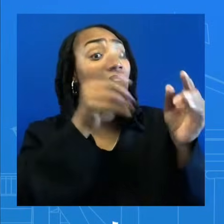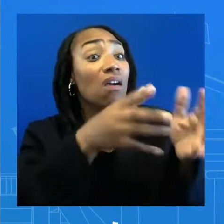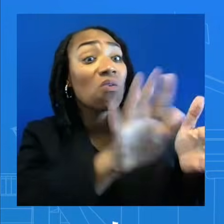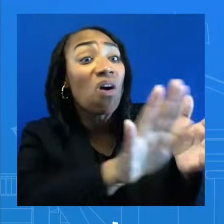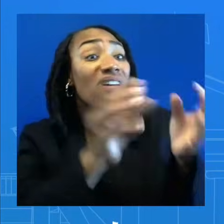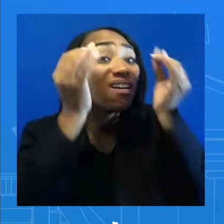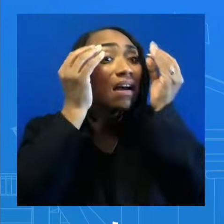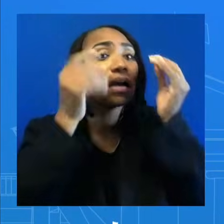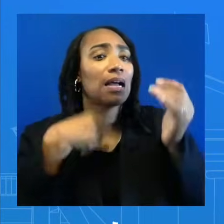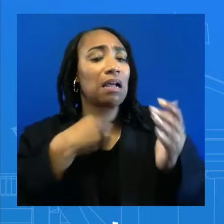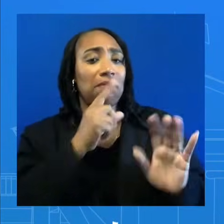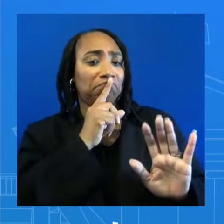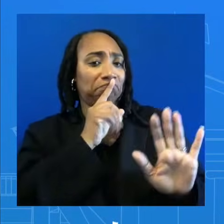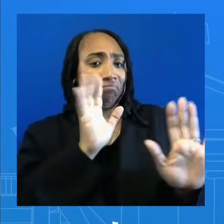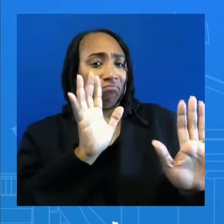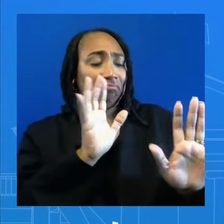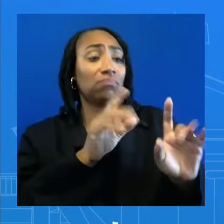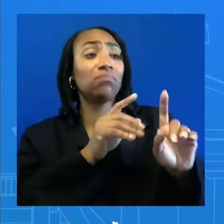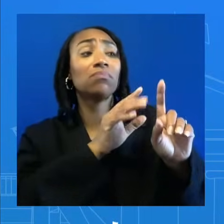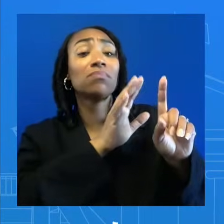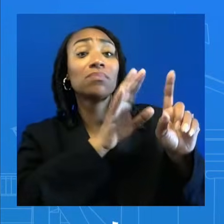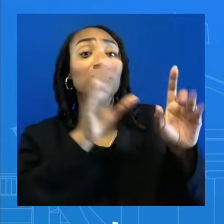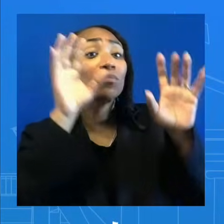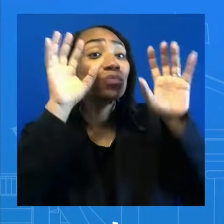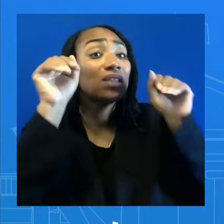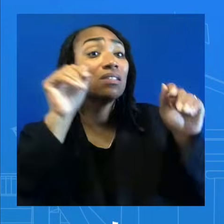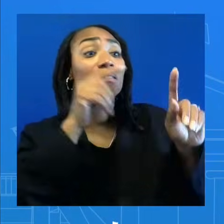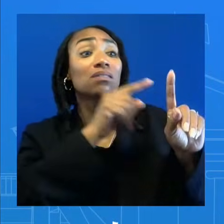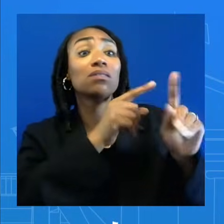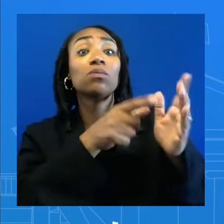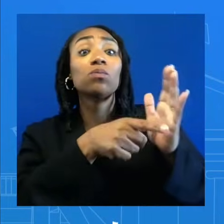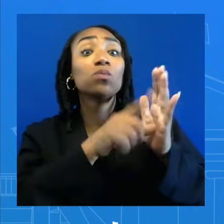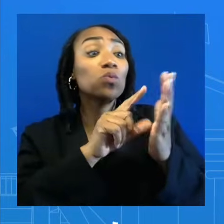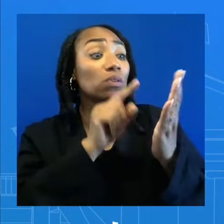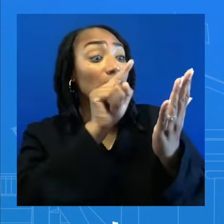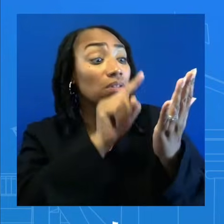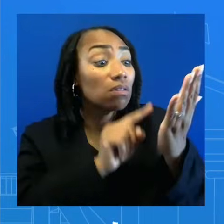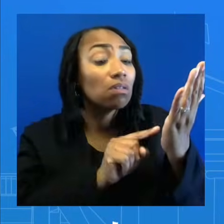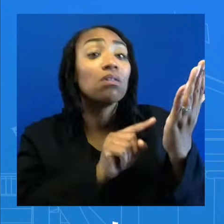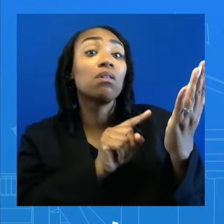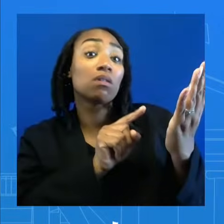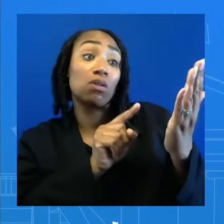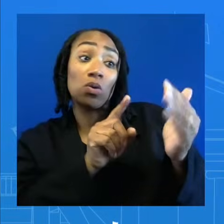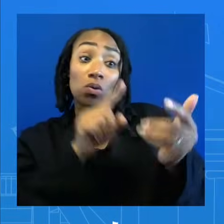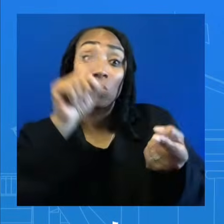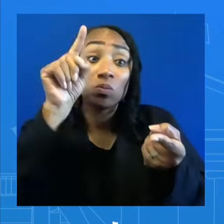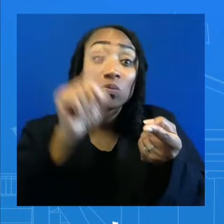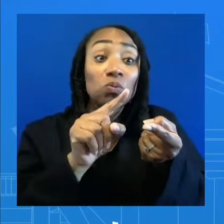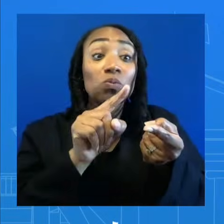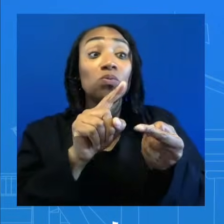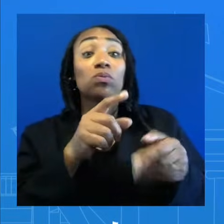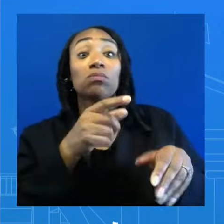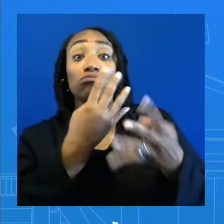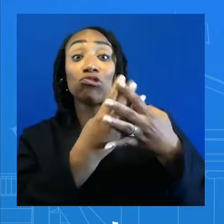He's going to review options on the table. And so, I'm -- that's where I'm going to leave it. And I think, you know, 1,500 individuals,